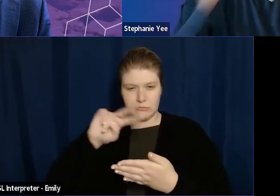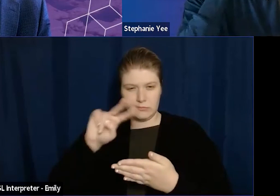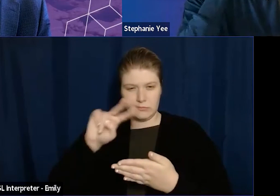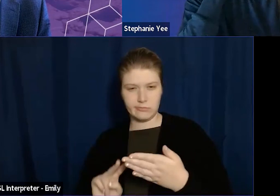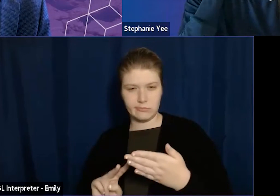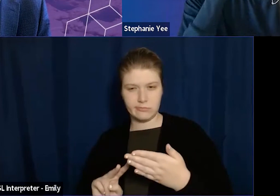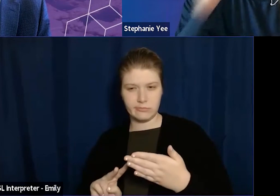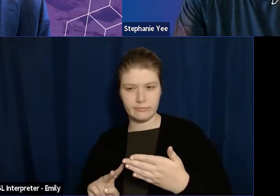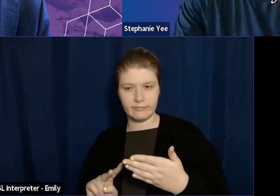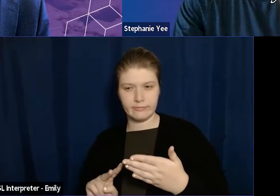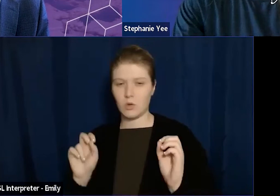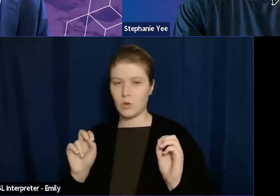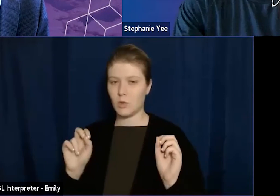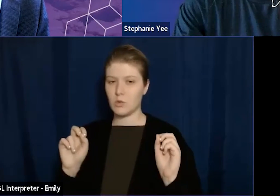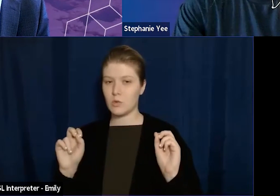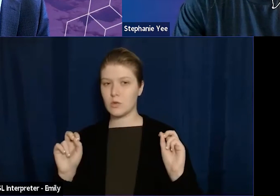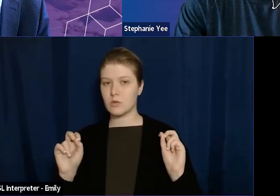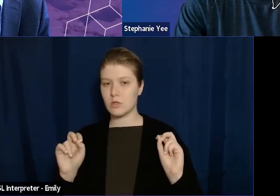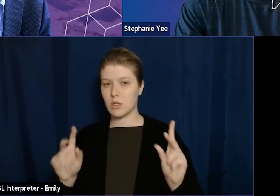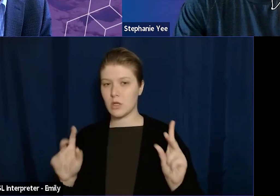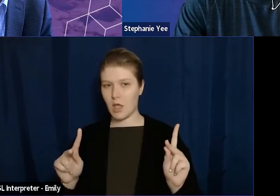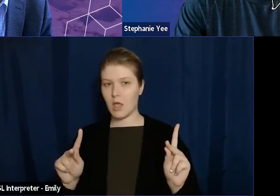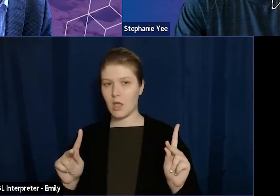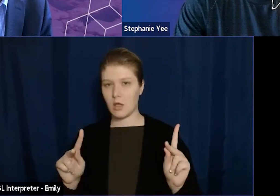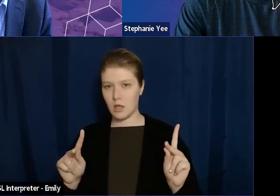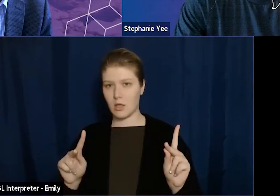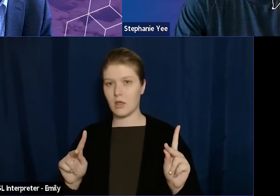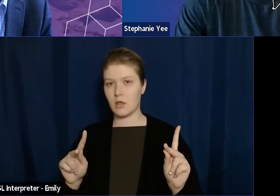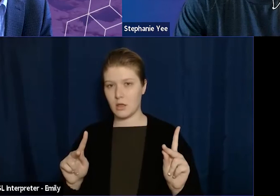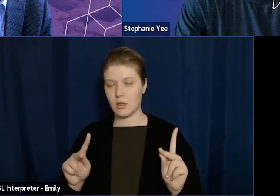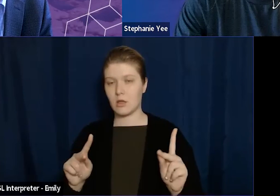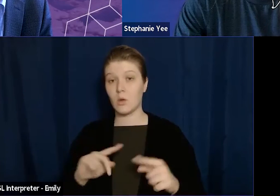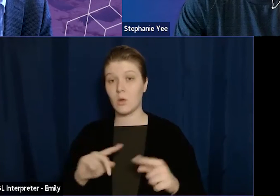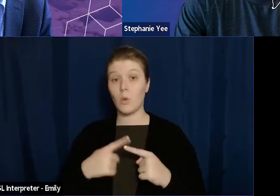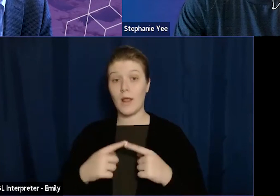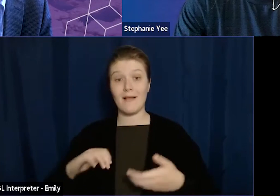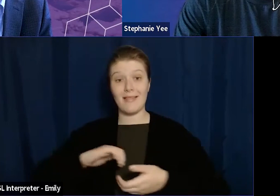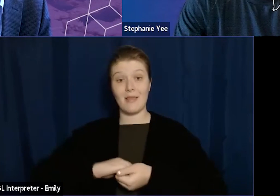Okay. For collaborative proposals, once they are linked, can you use This is the same question,